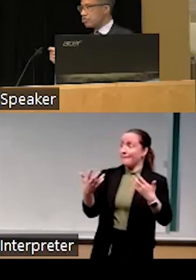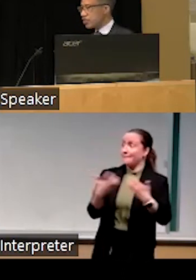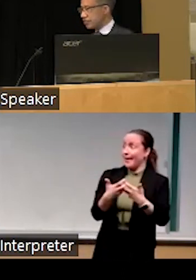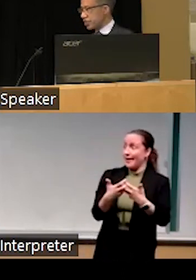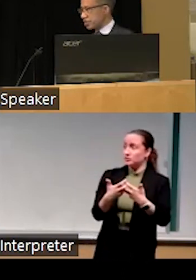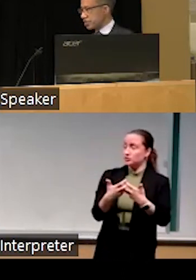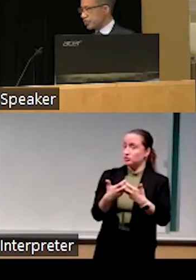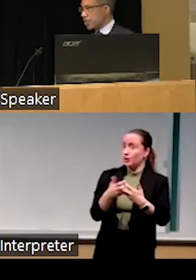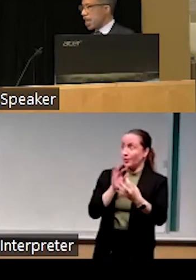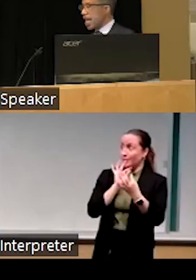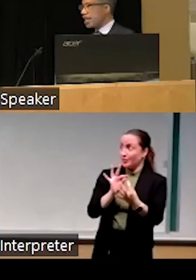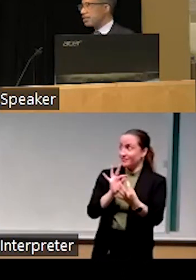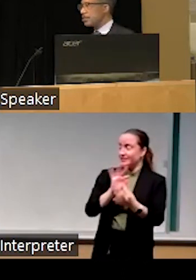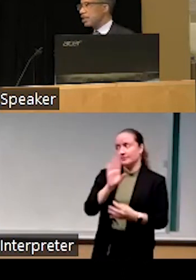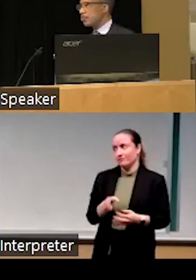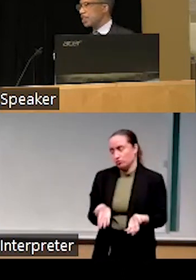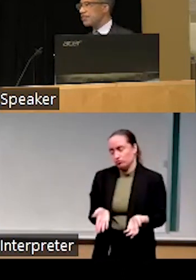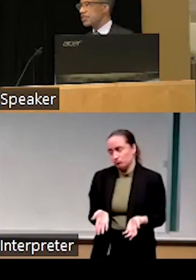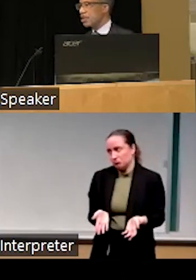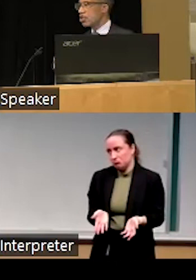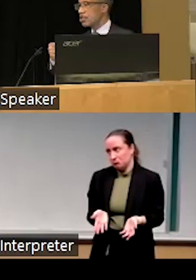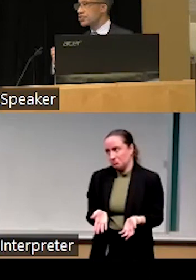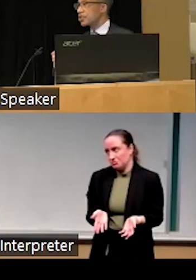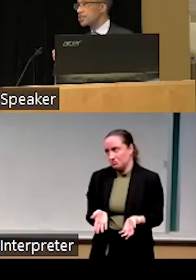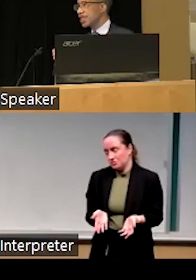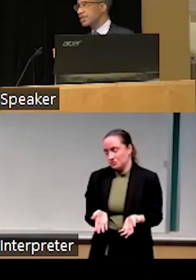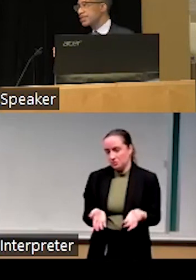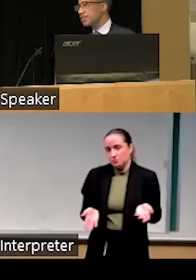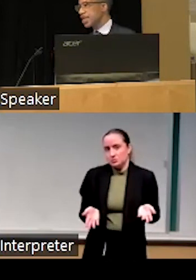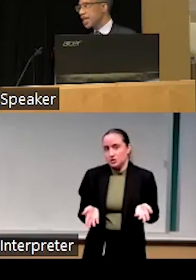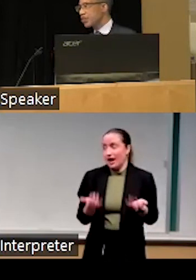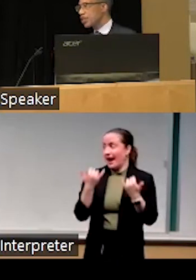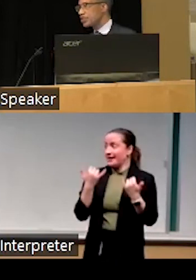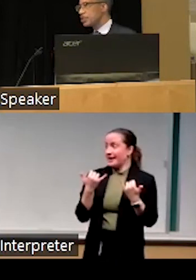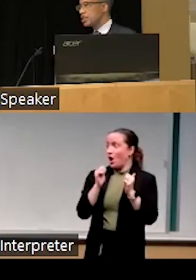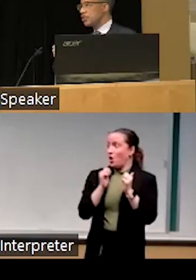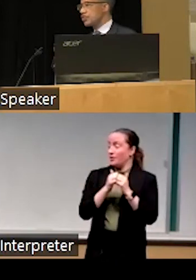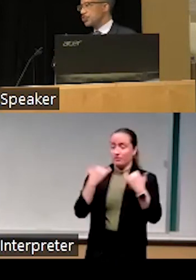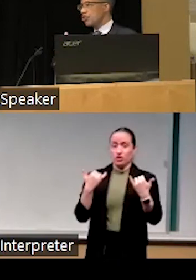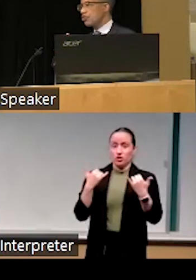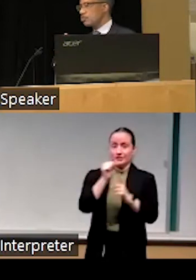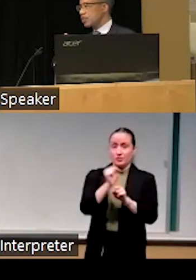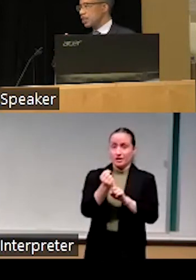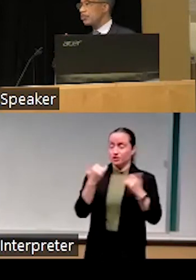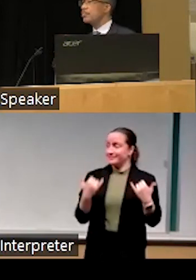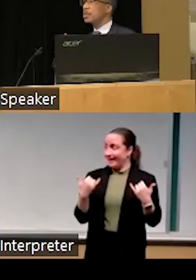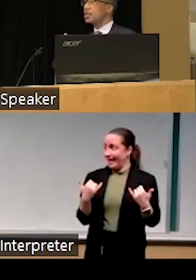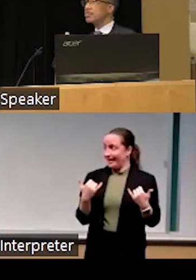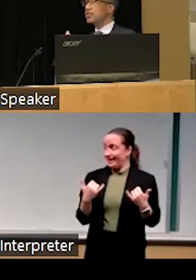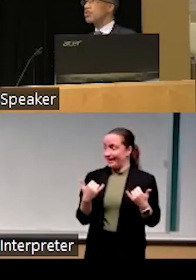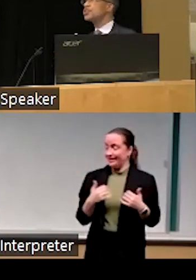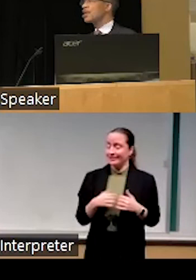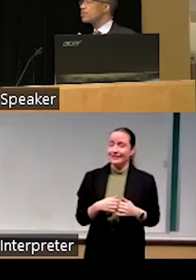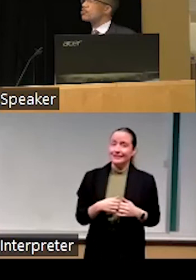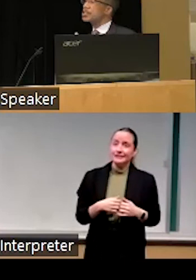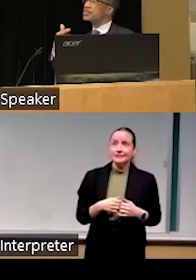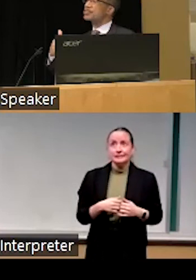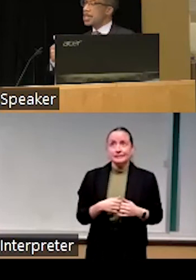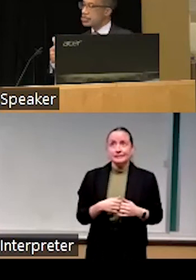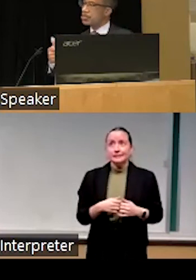perfect and given our current circumstances today in which so those coming from a disadvantaged